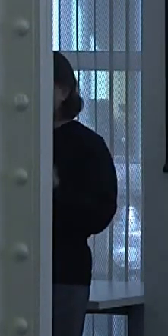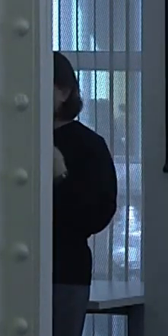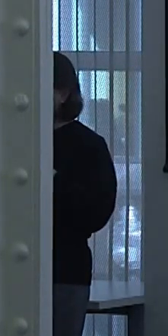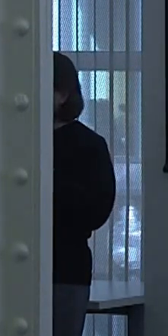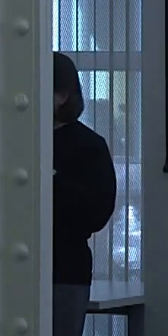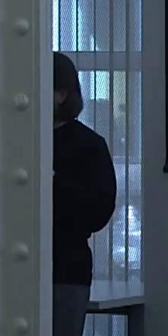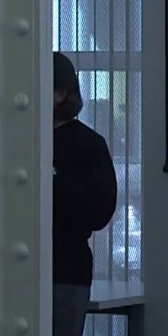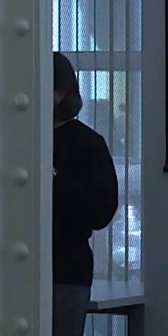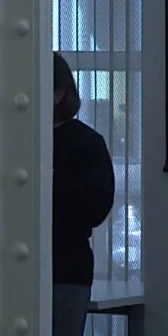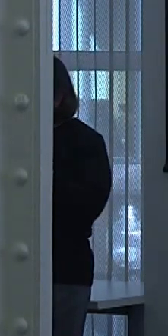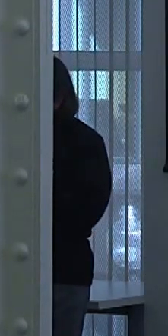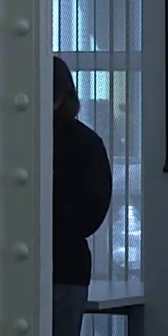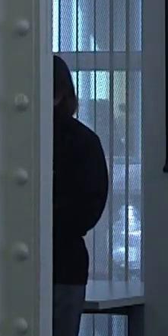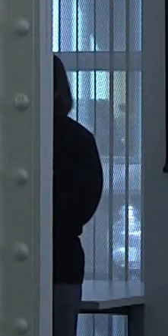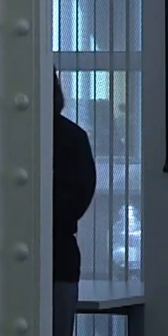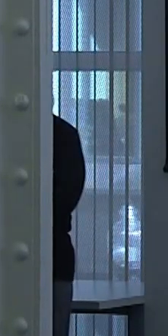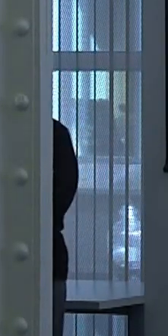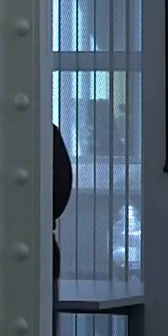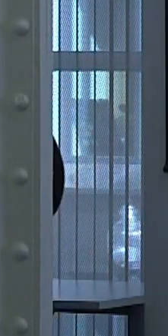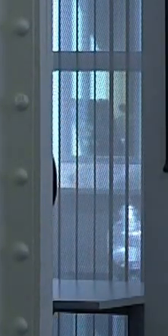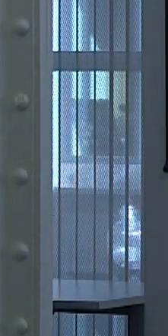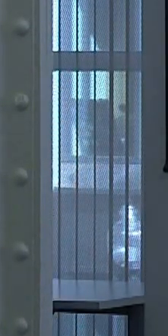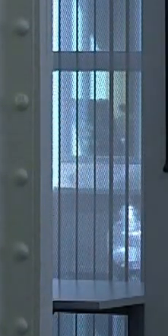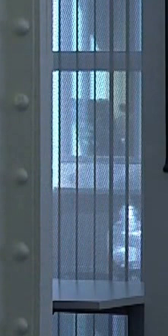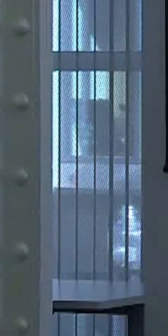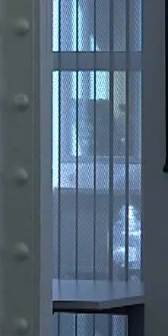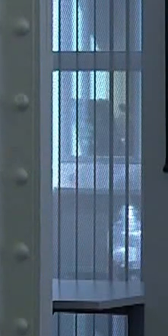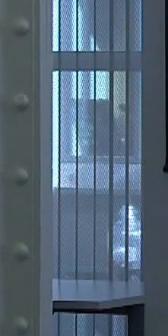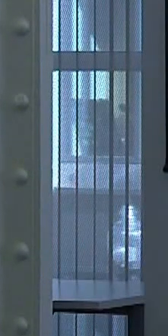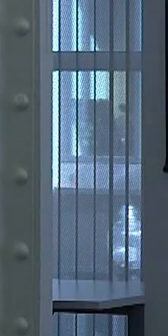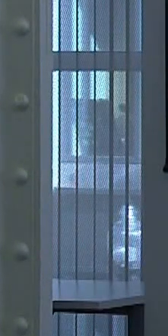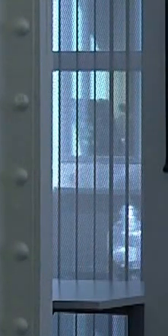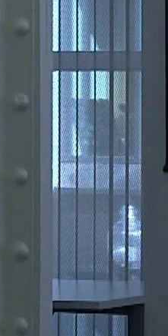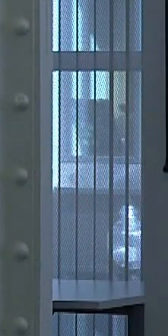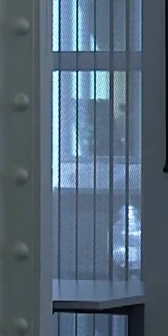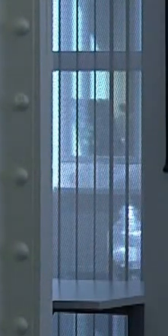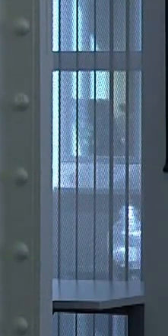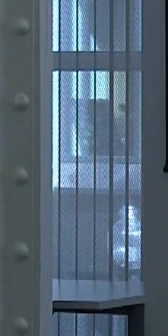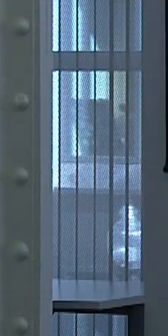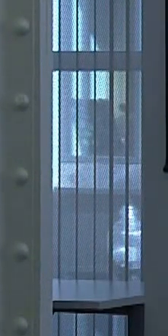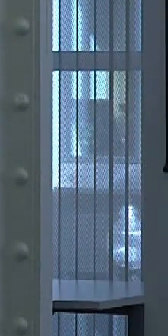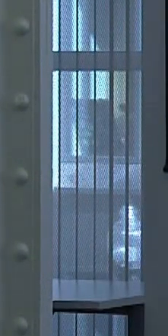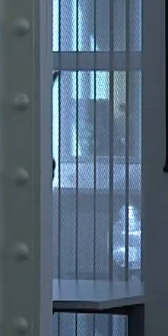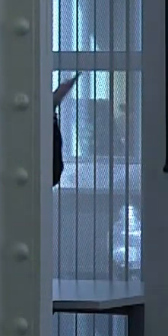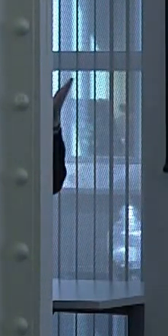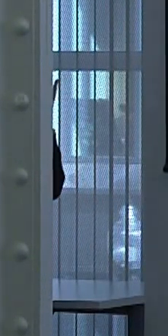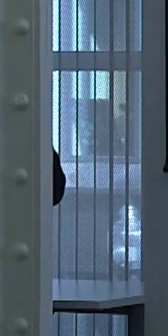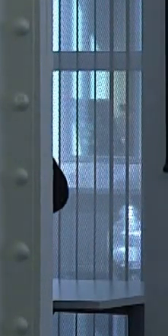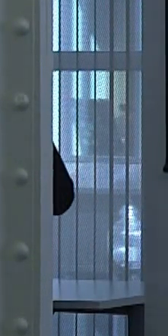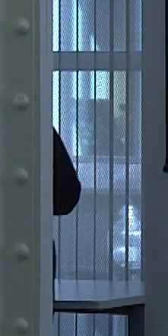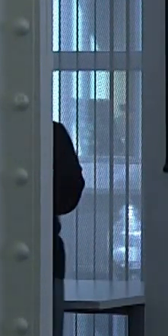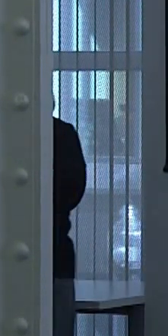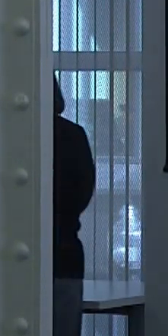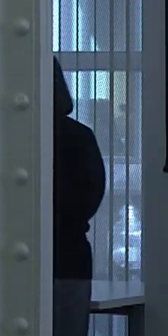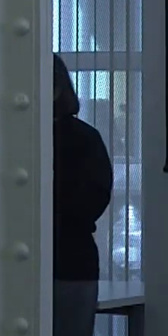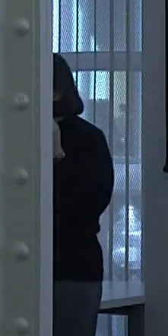but trying to get to the root causes of what makes oppression happen in our society. And, so, I brought all of this knowledge